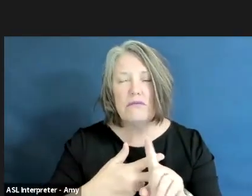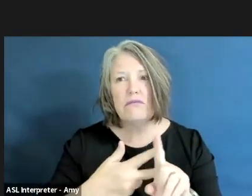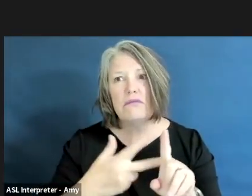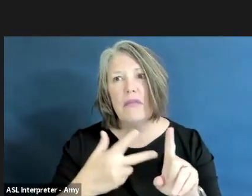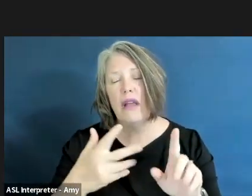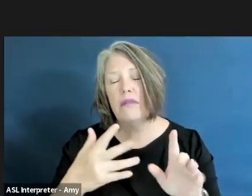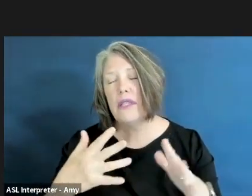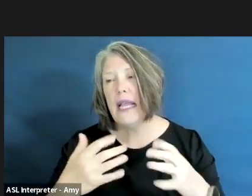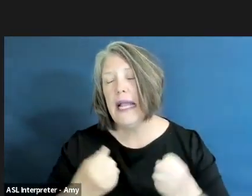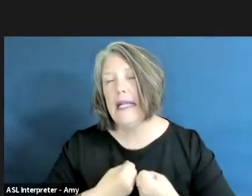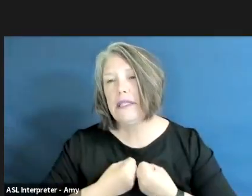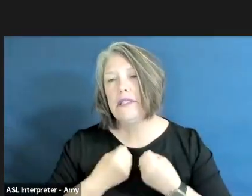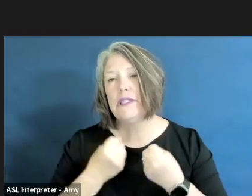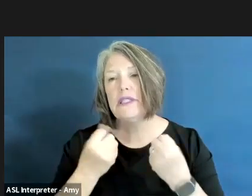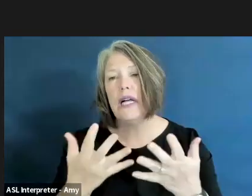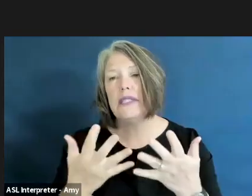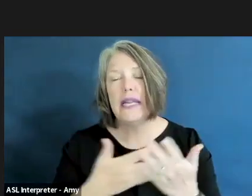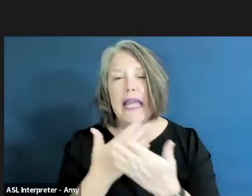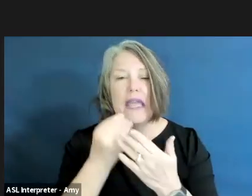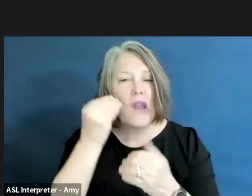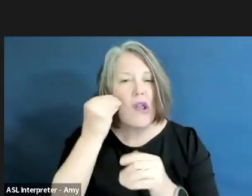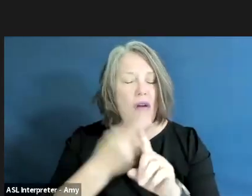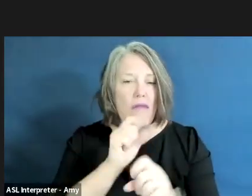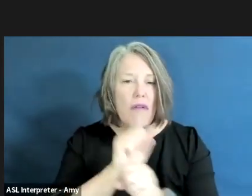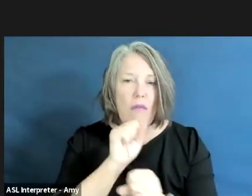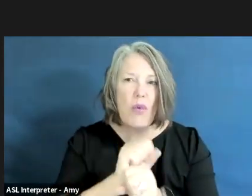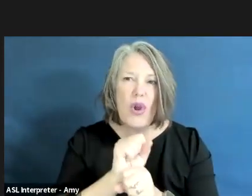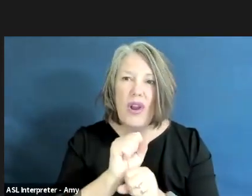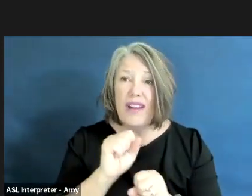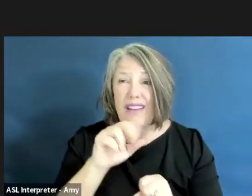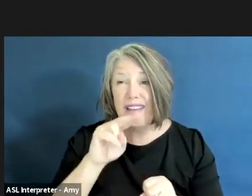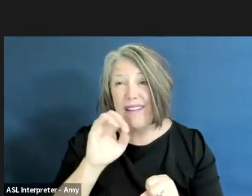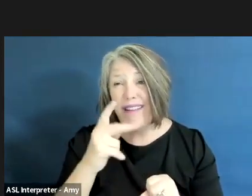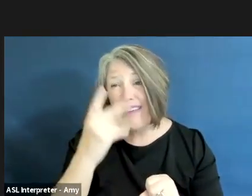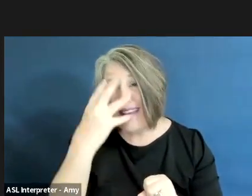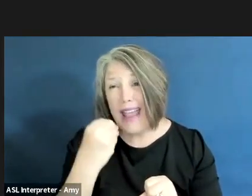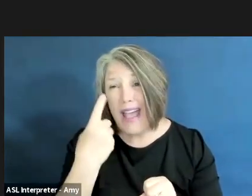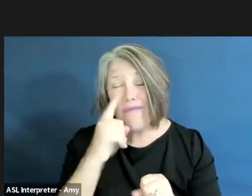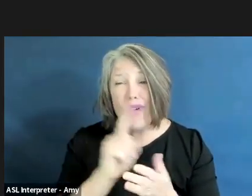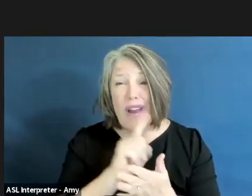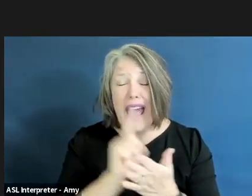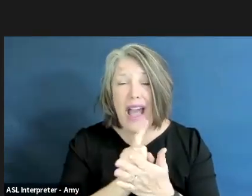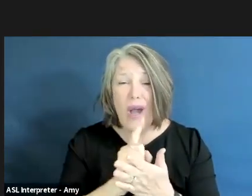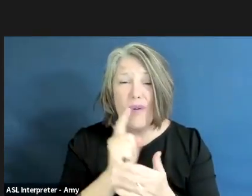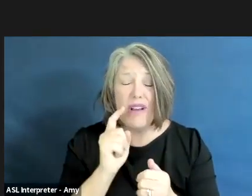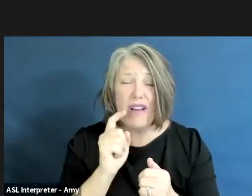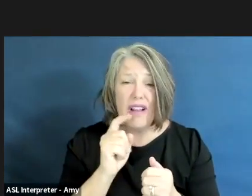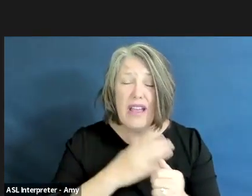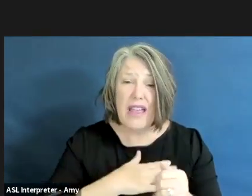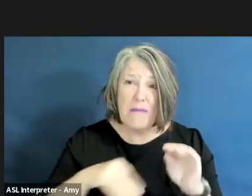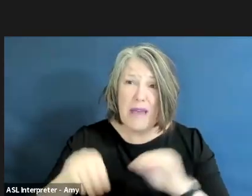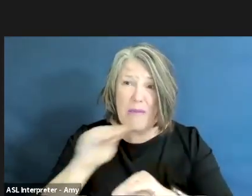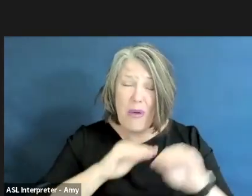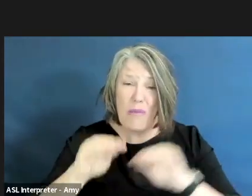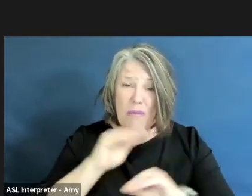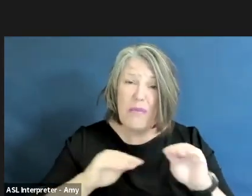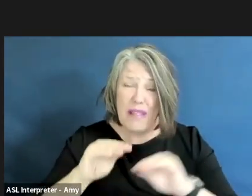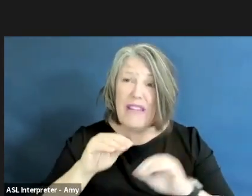I came home from work, I napped for an hour every night. My mobility was unchanged. I could walk unassisted.